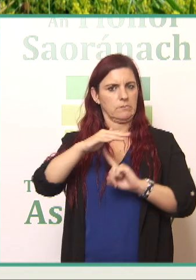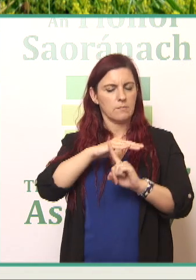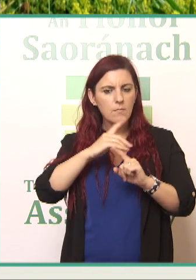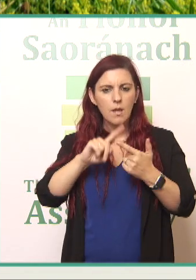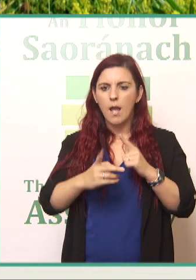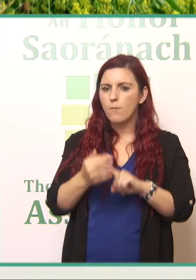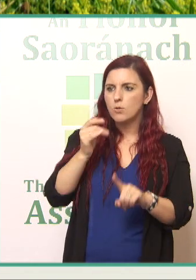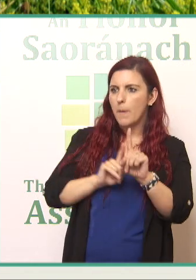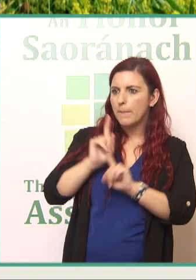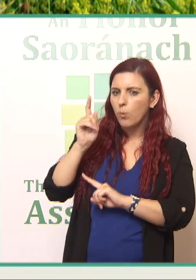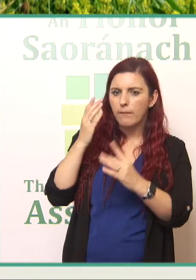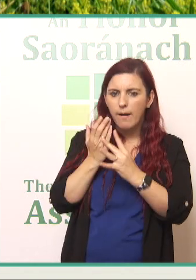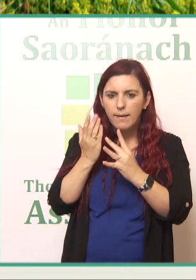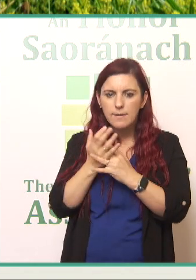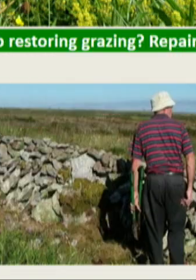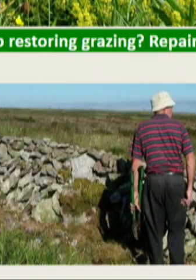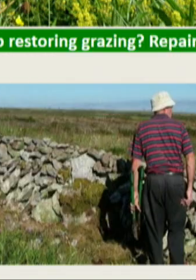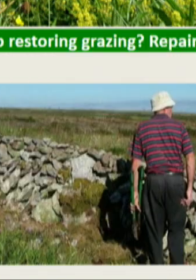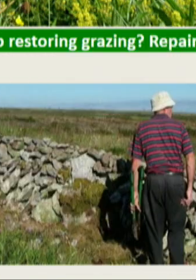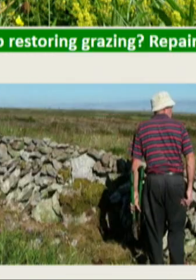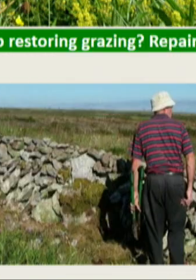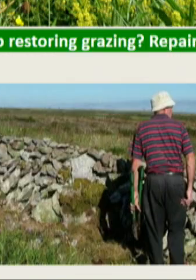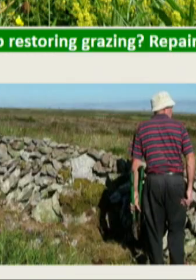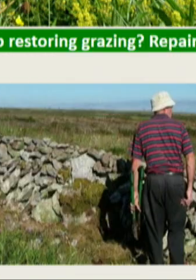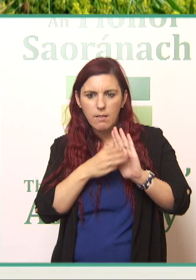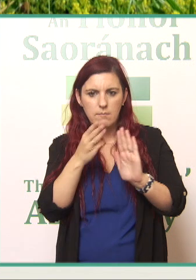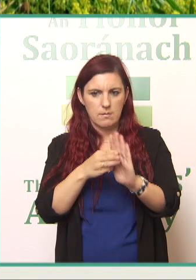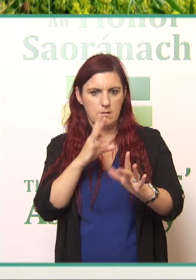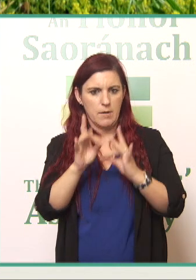wants to improve access or repair walls in order to you know Target grazing a little bit better